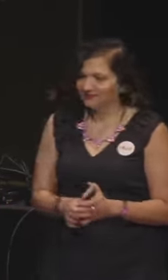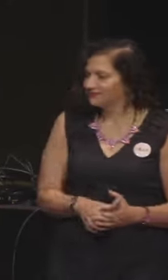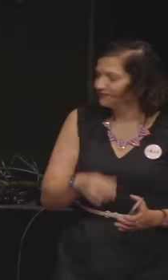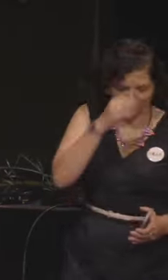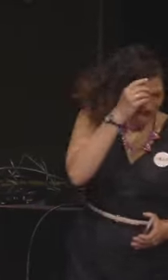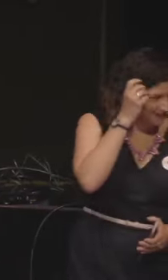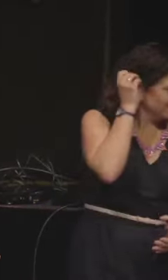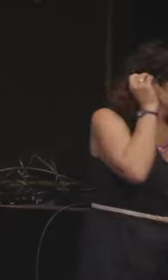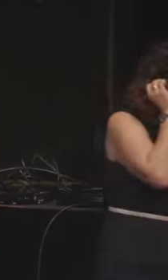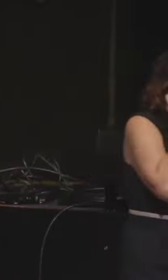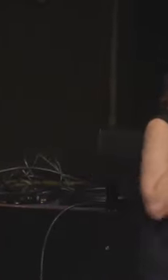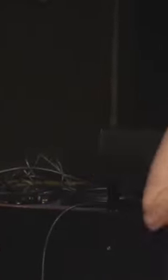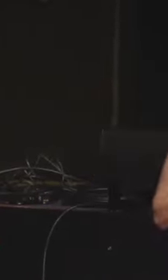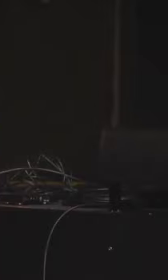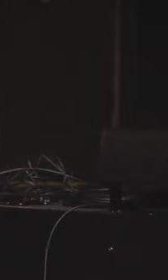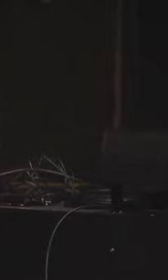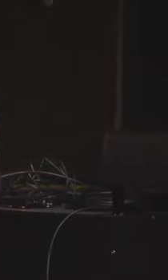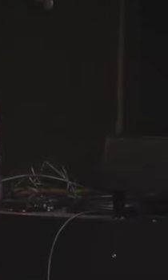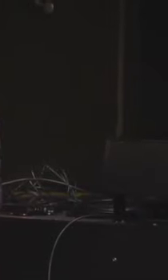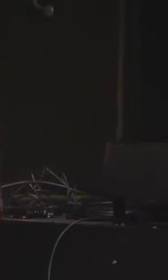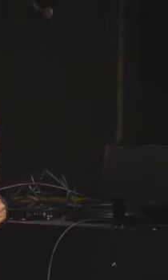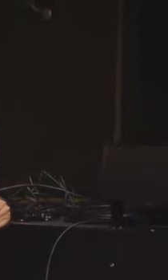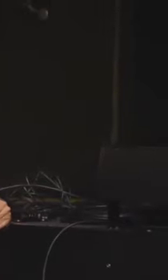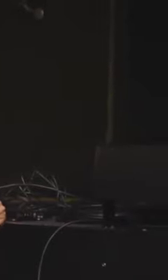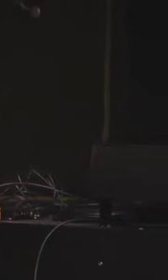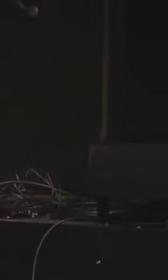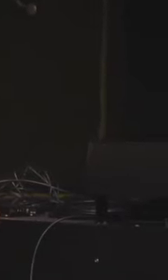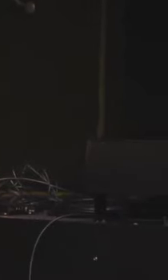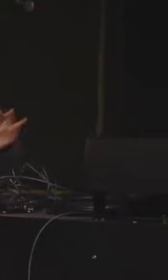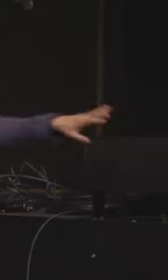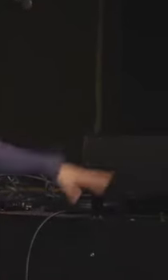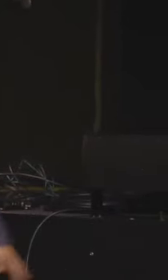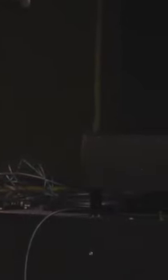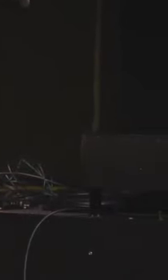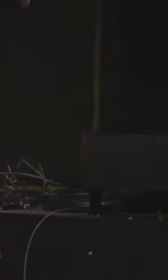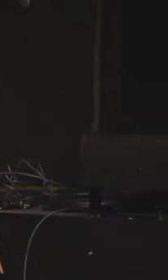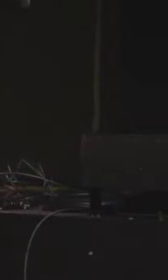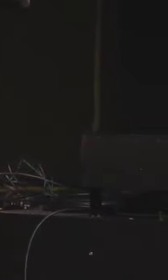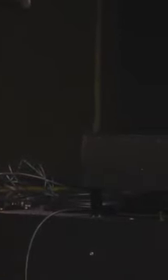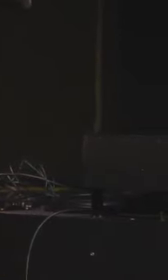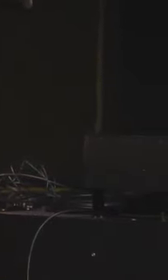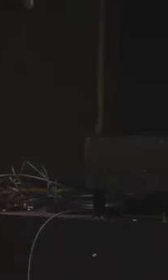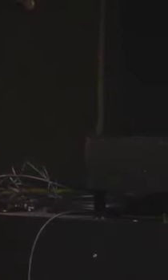I know that we threw a ton of information at you guys very very quickly. So, again, we are all so easily reachable.